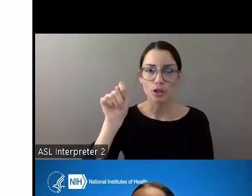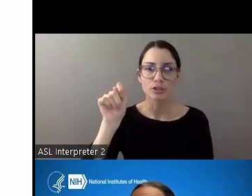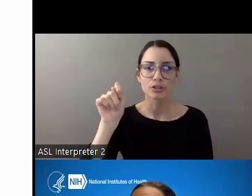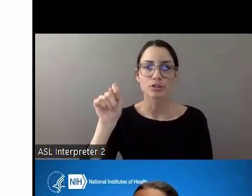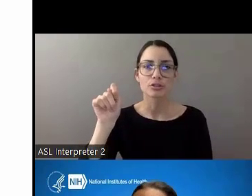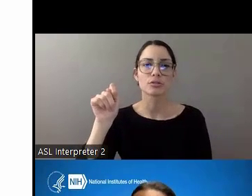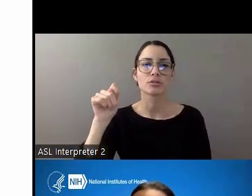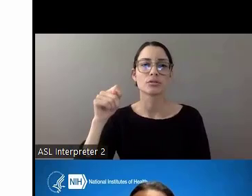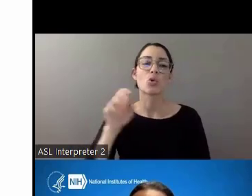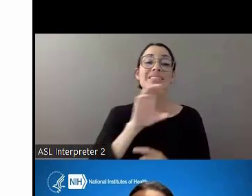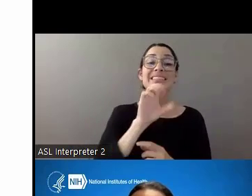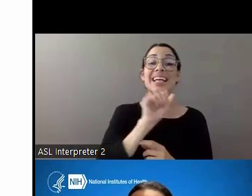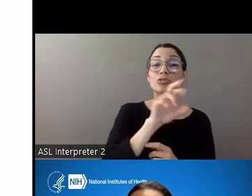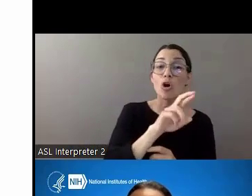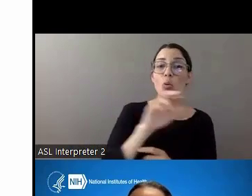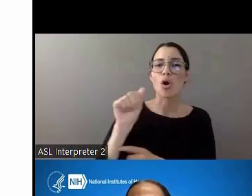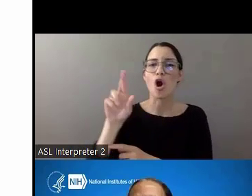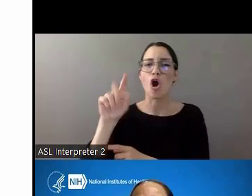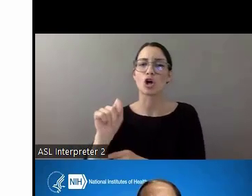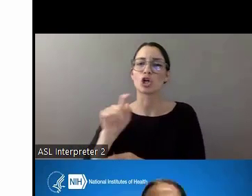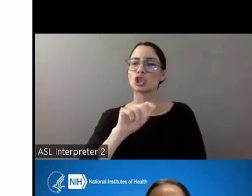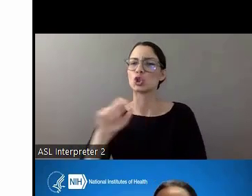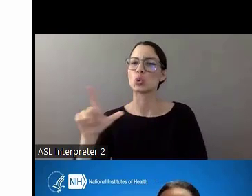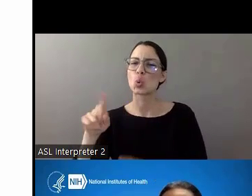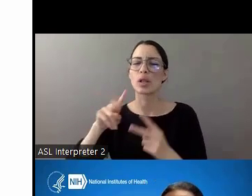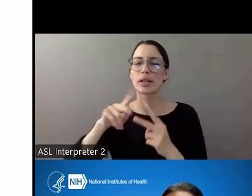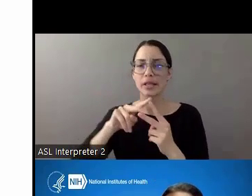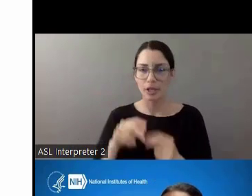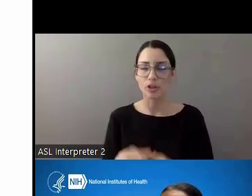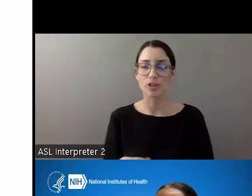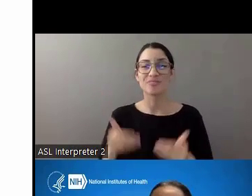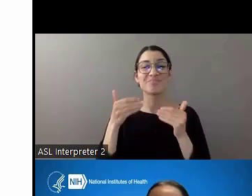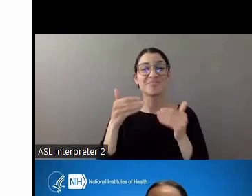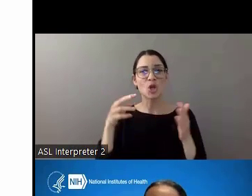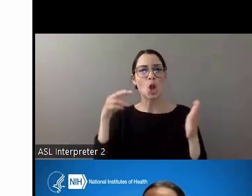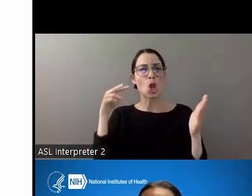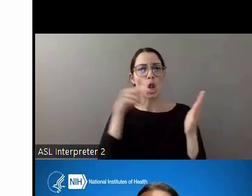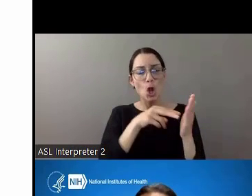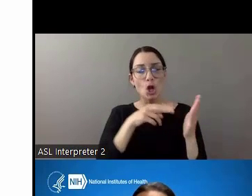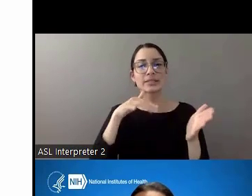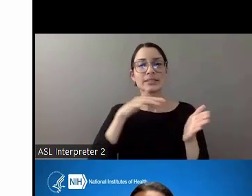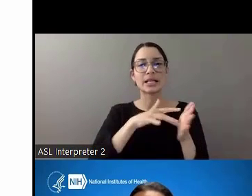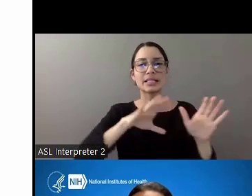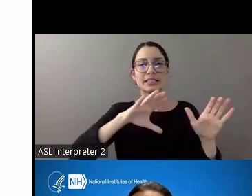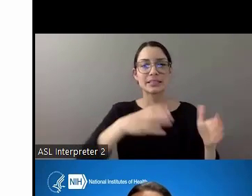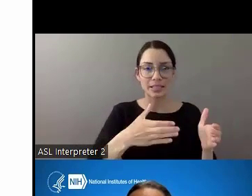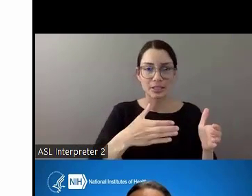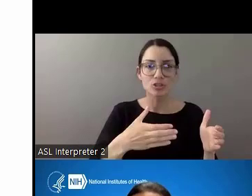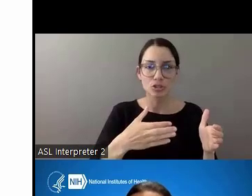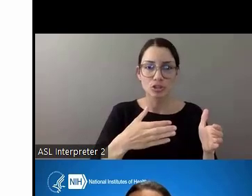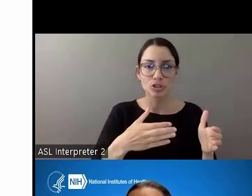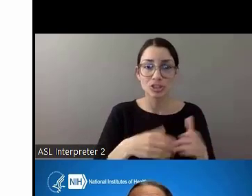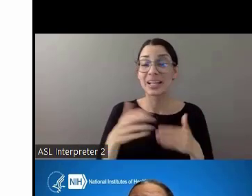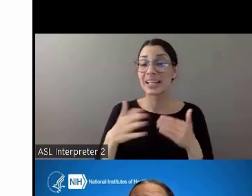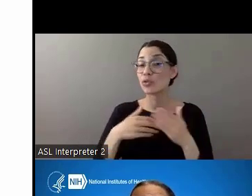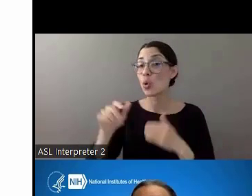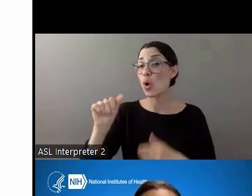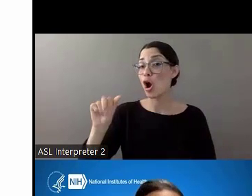and it suggests possible study sections. Go and look at those study sections. Just because ART suggests them does not mean